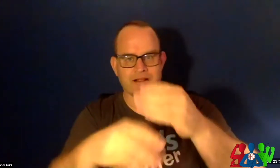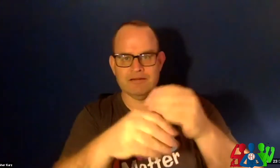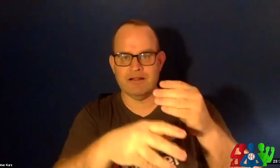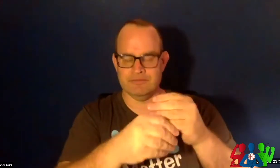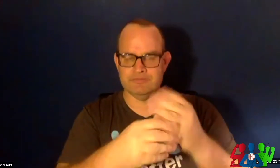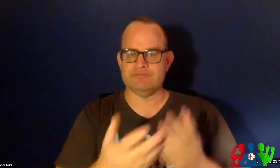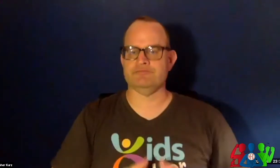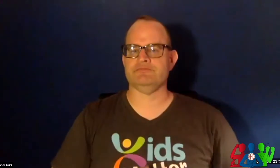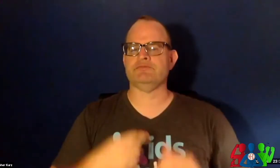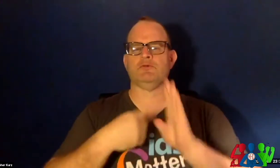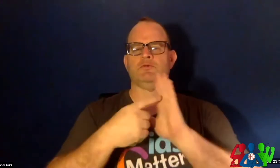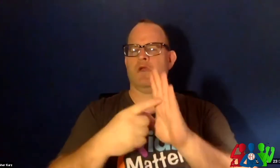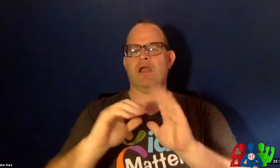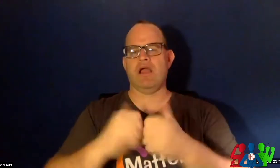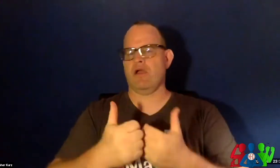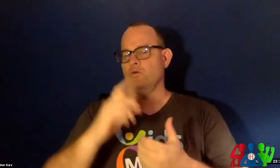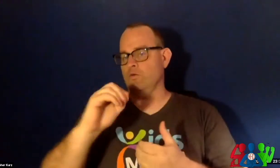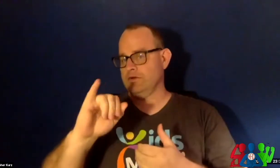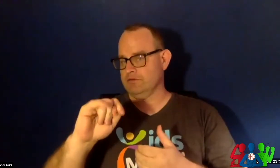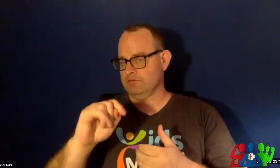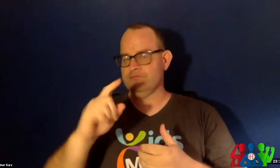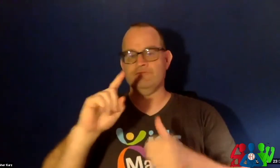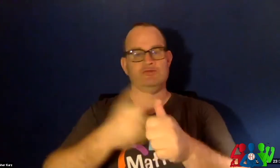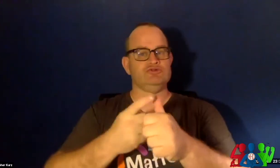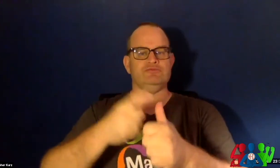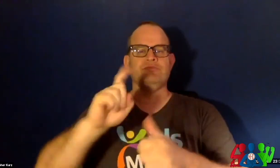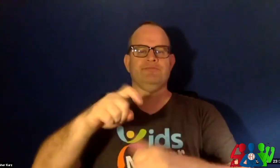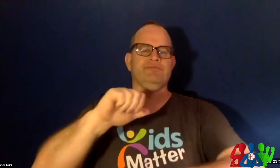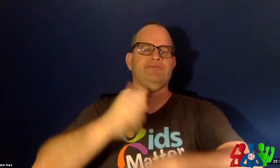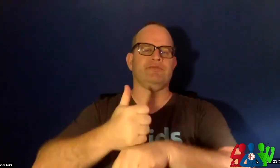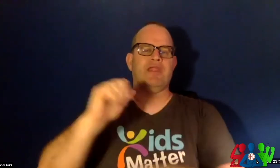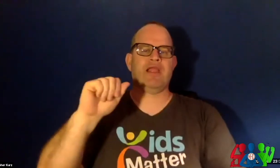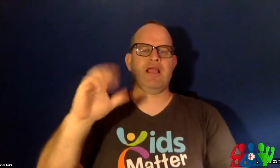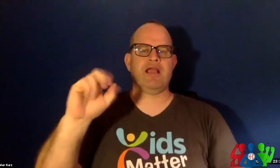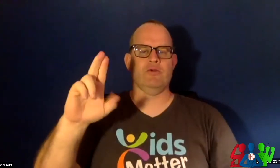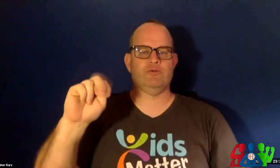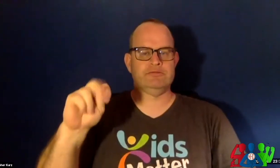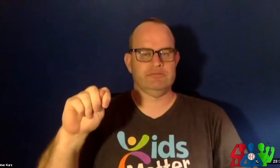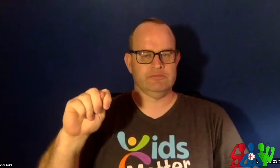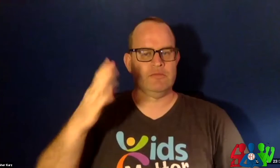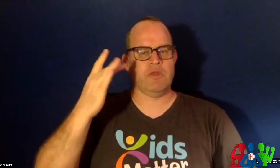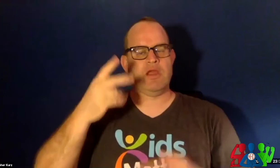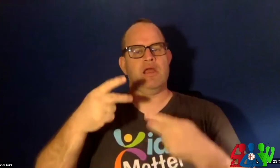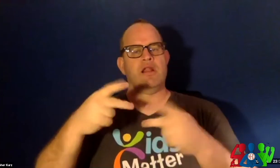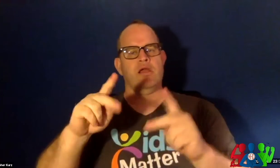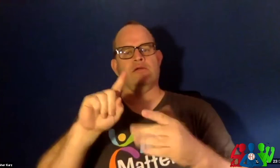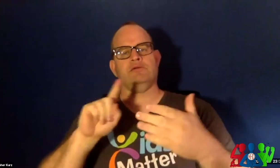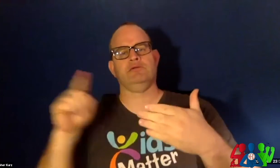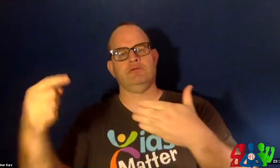This will also strengthen networks of deaf people in localities.